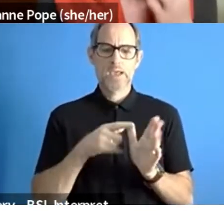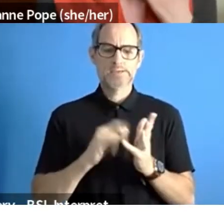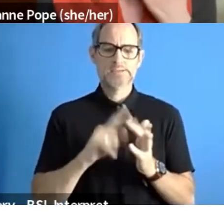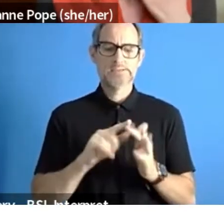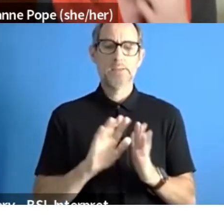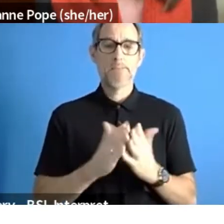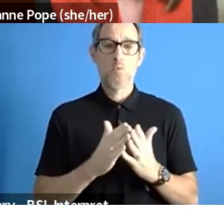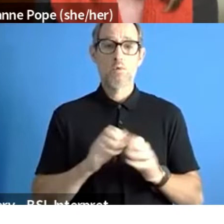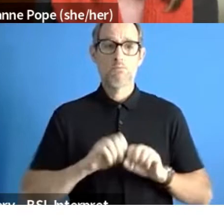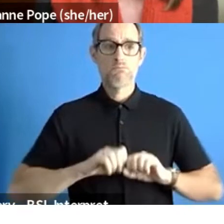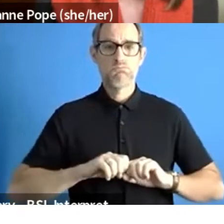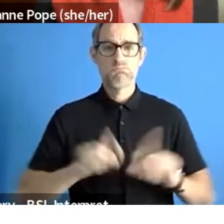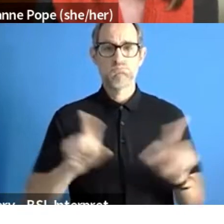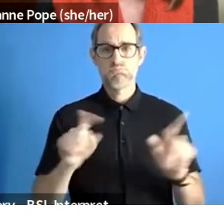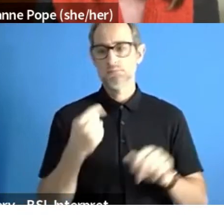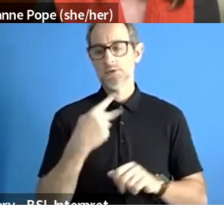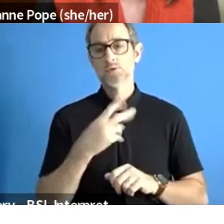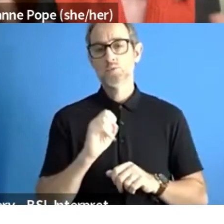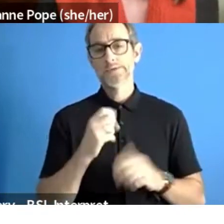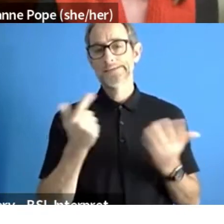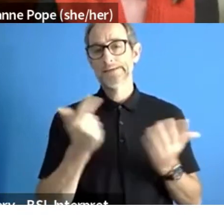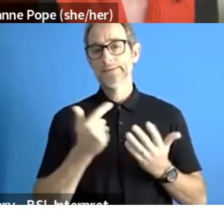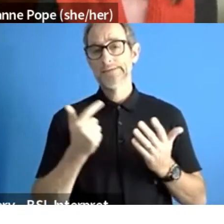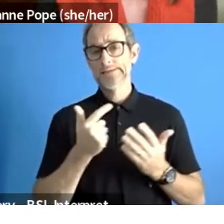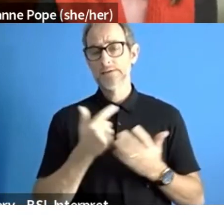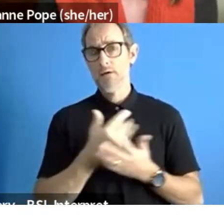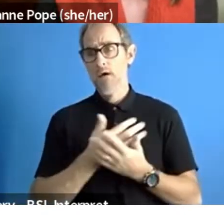house known as Casebook. Despite will be overwhelmingly popular with users,